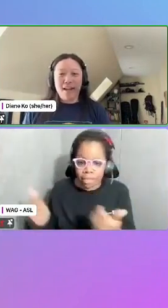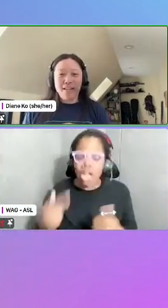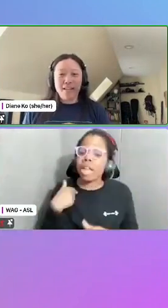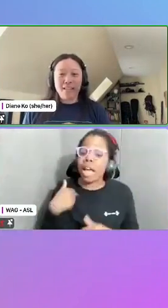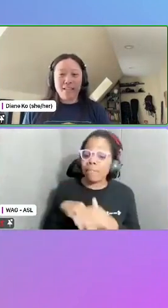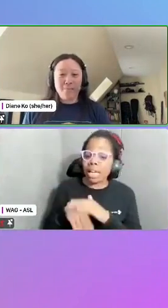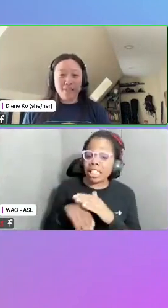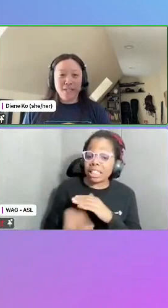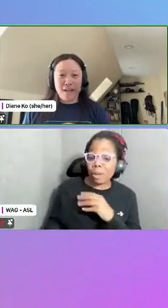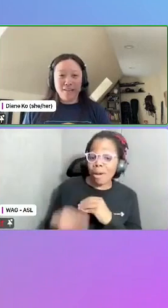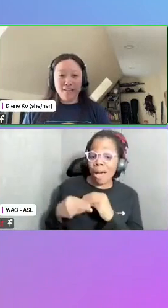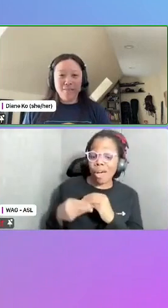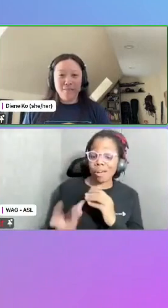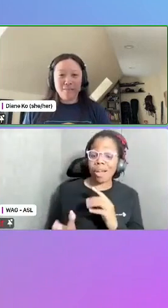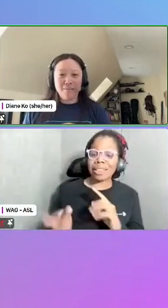refs can help work